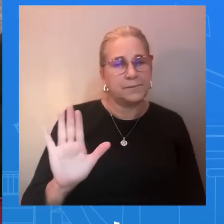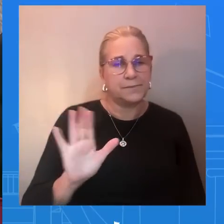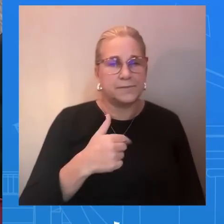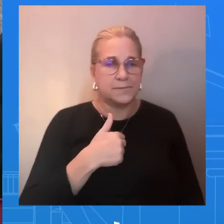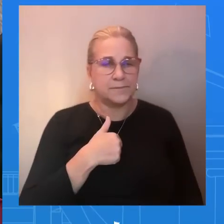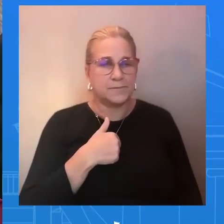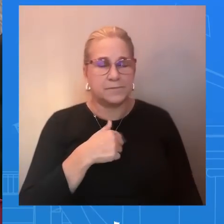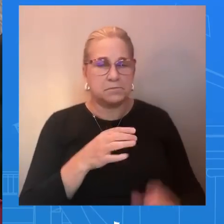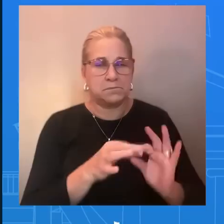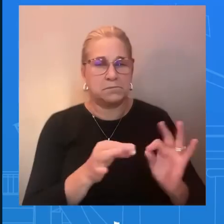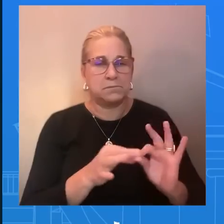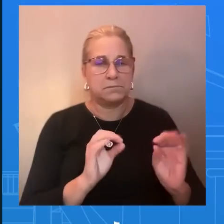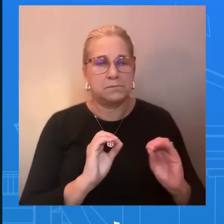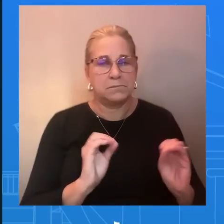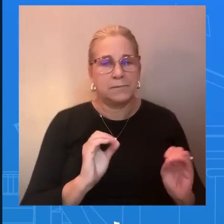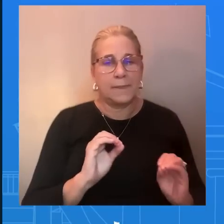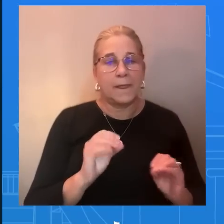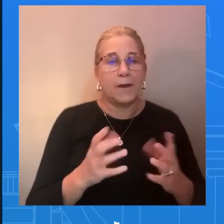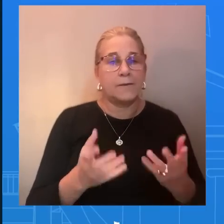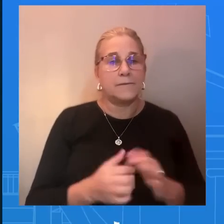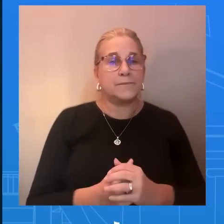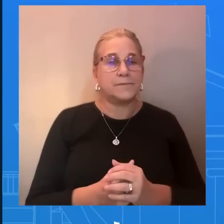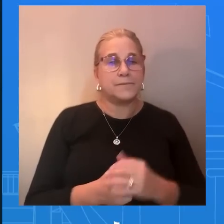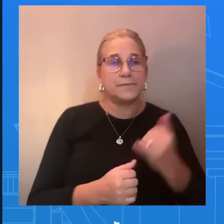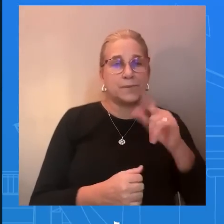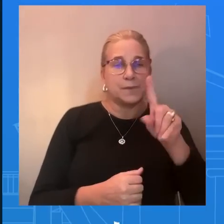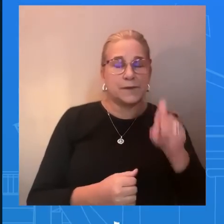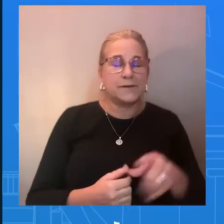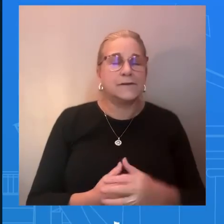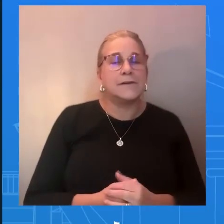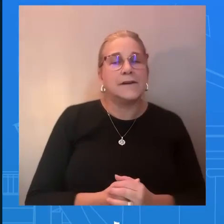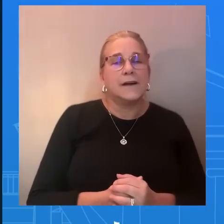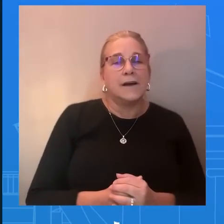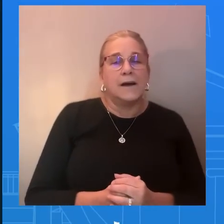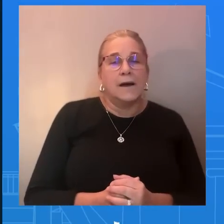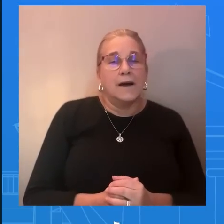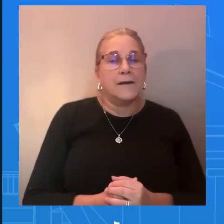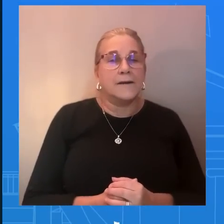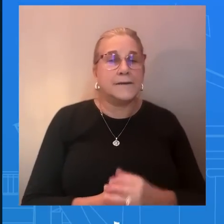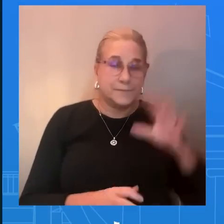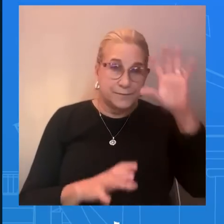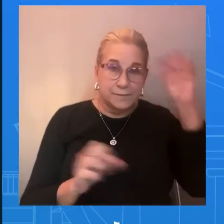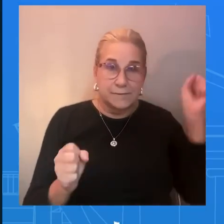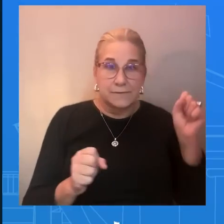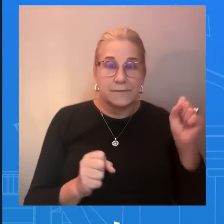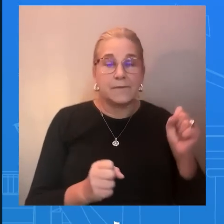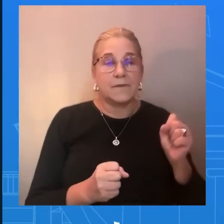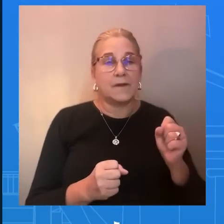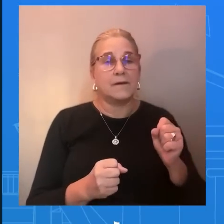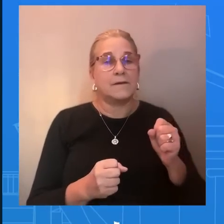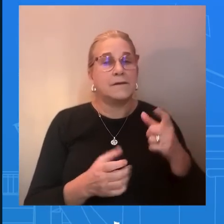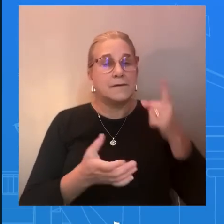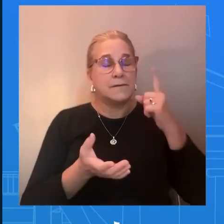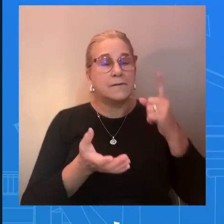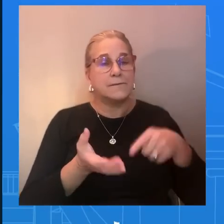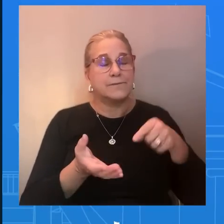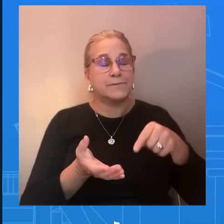Ms. Jean-Pierre: So, I’m not going to get ahead of it. As I just mentioned, the U.S. government is investigating this and -- through the appropriate authorities.